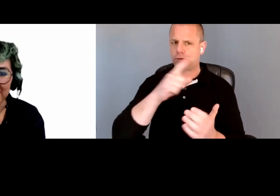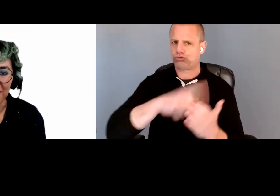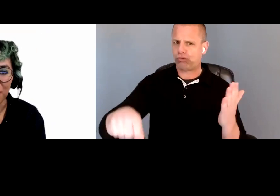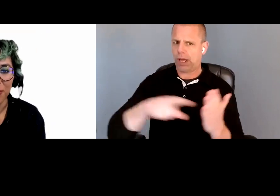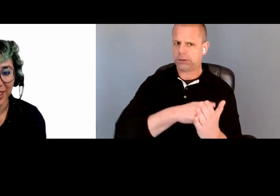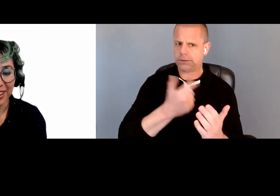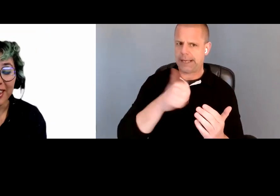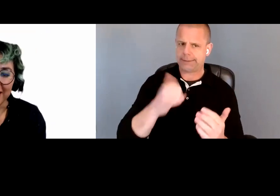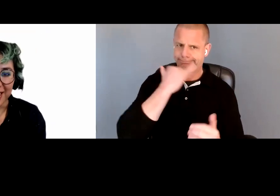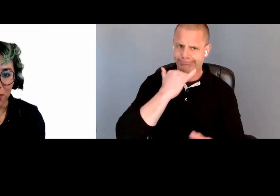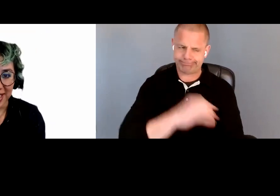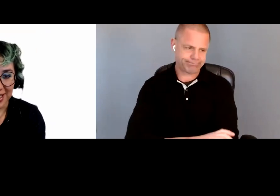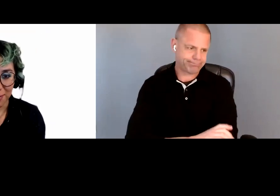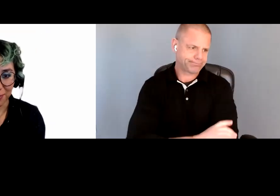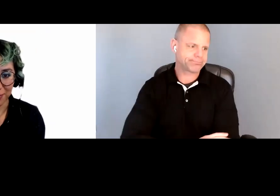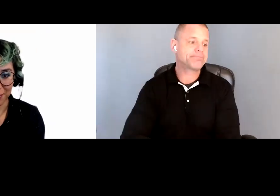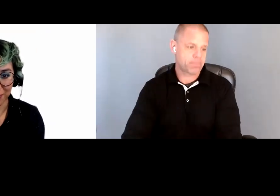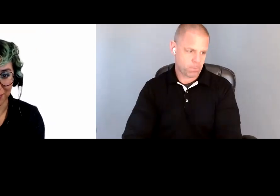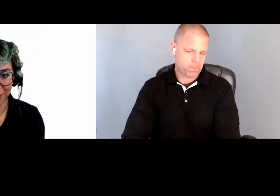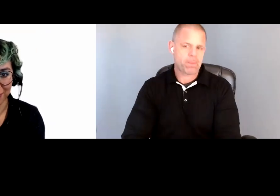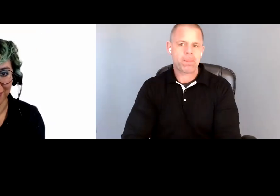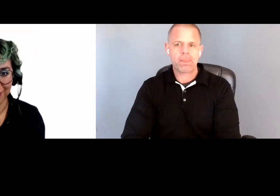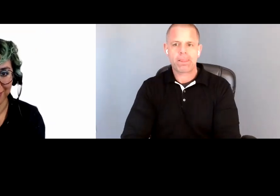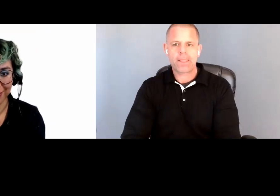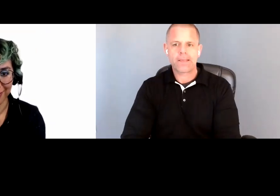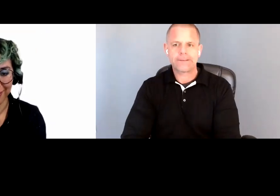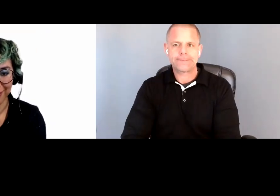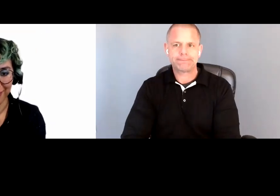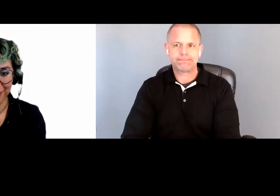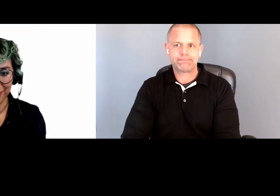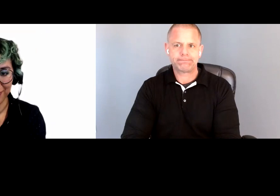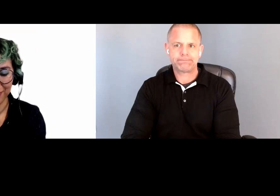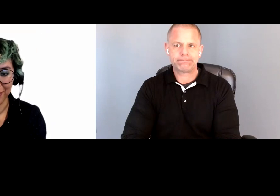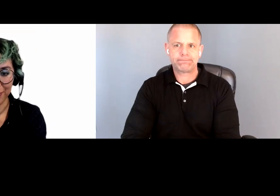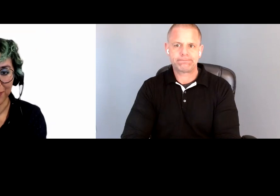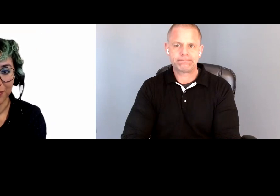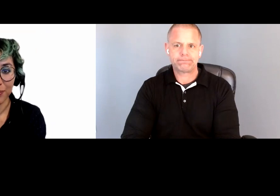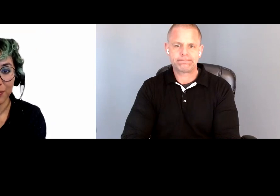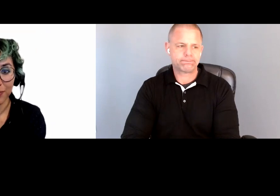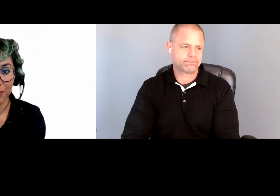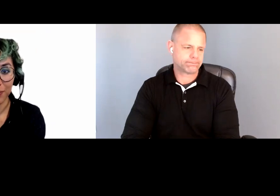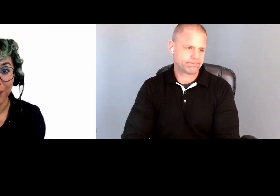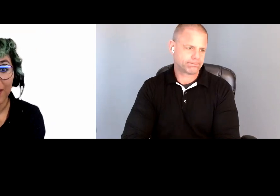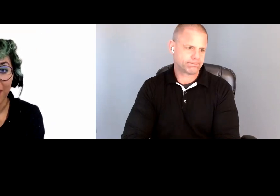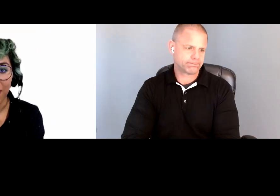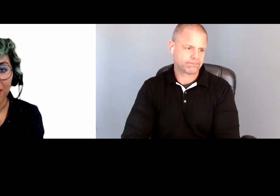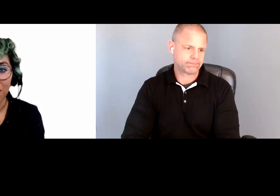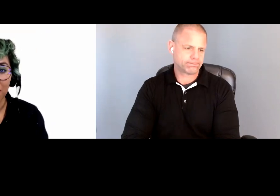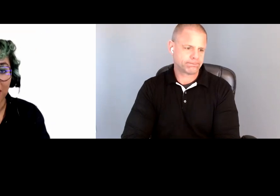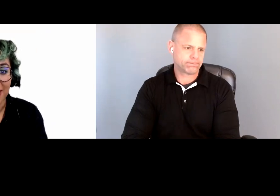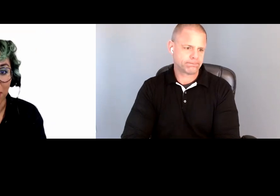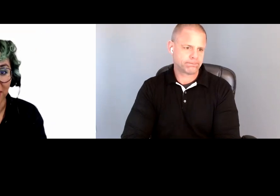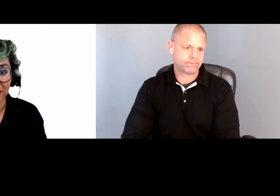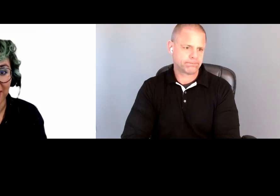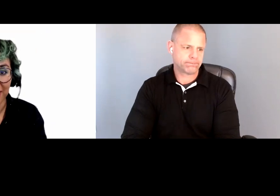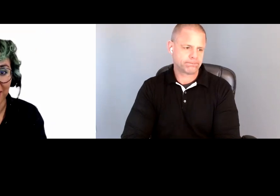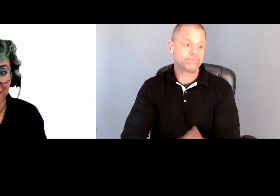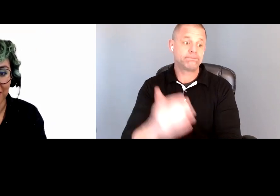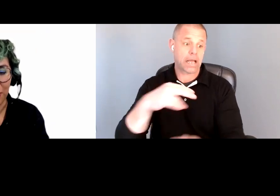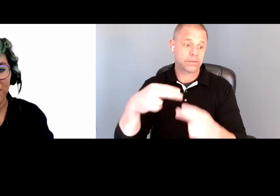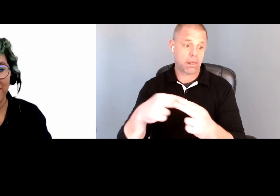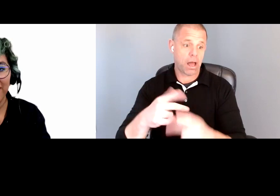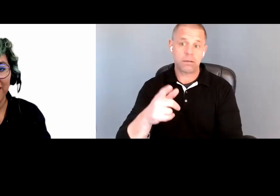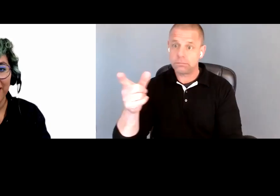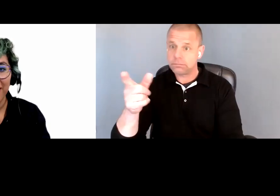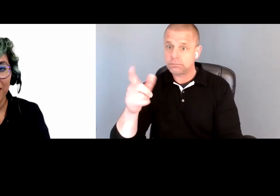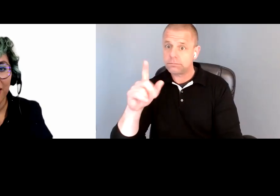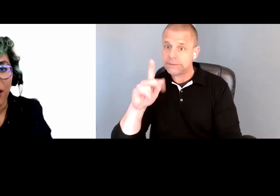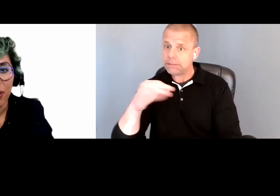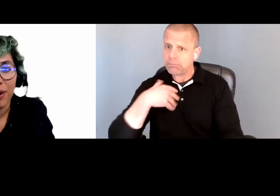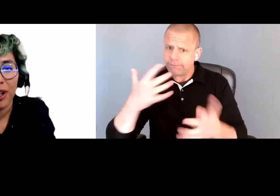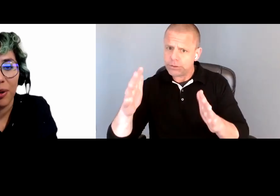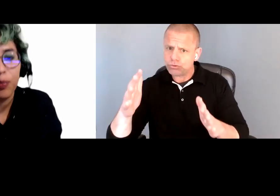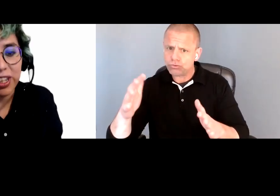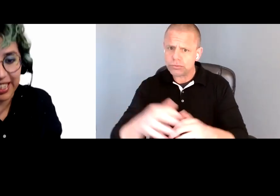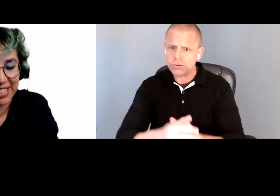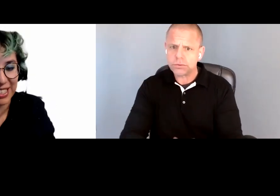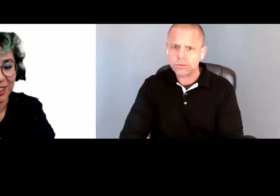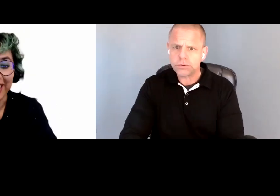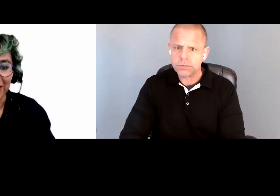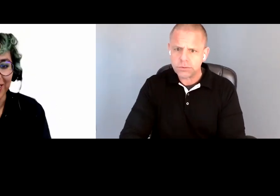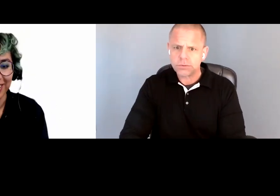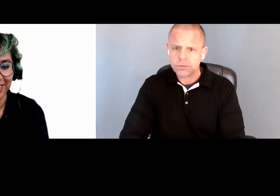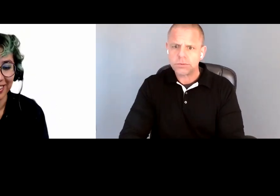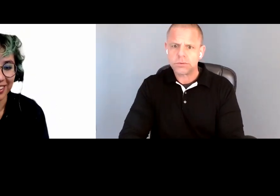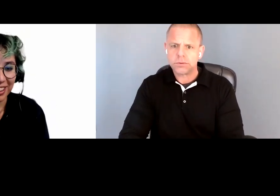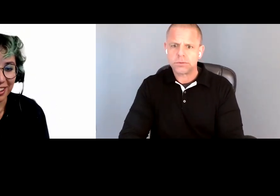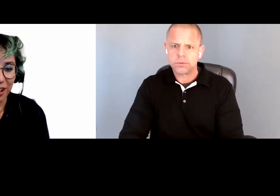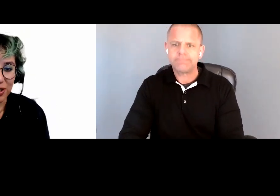Let's go. Next slide, please. There we go. It changed. Thank you.